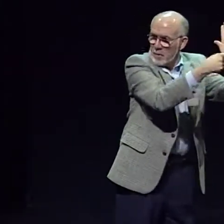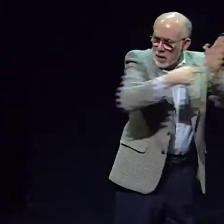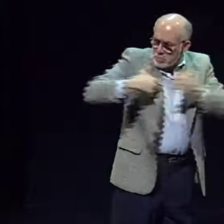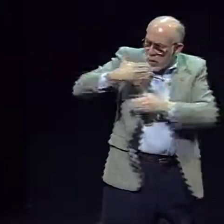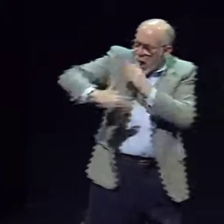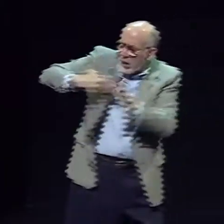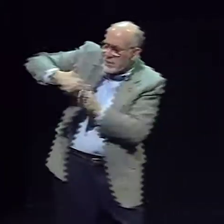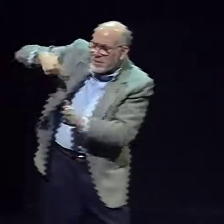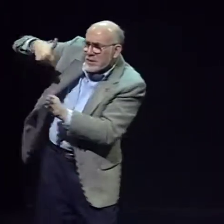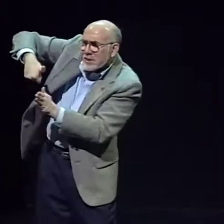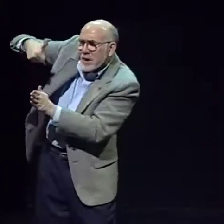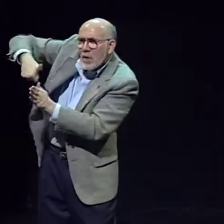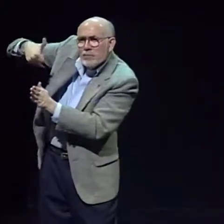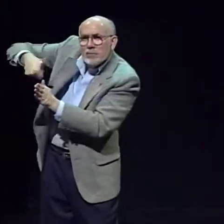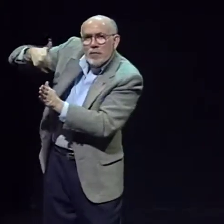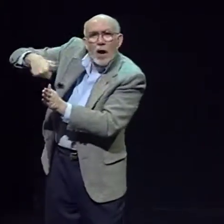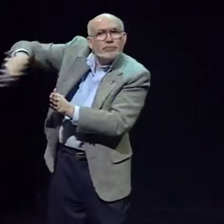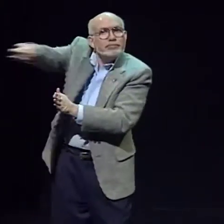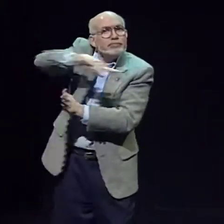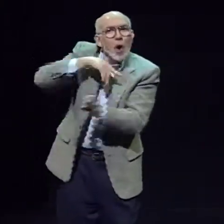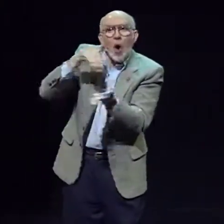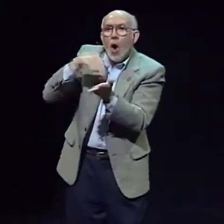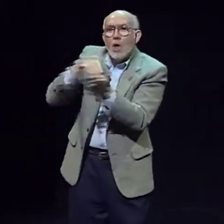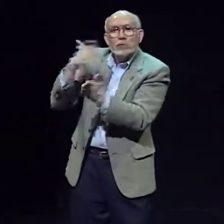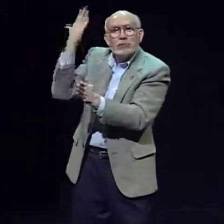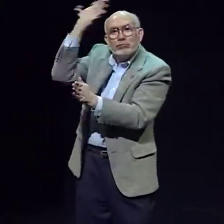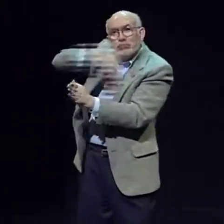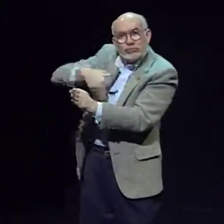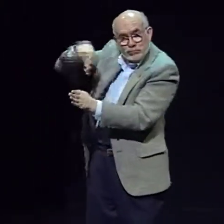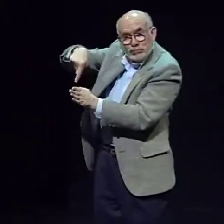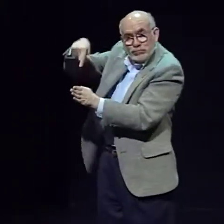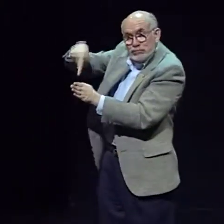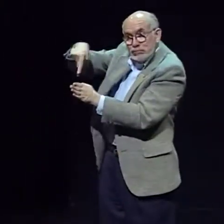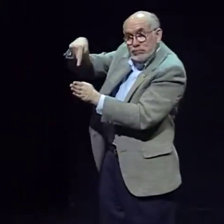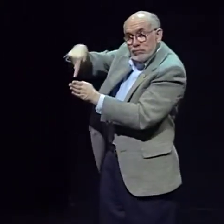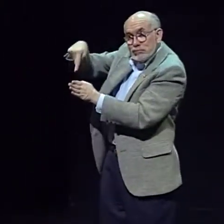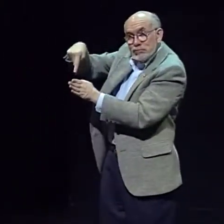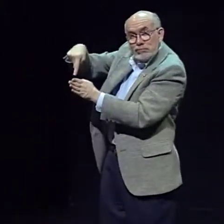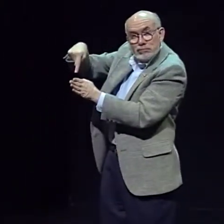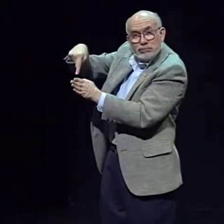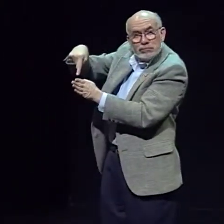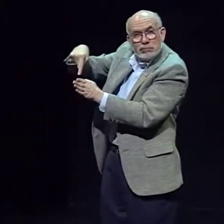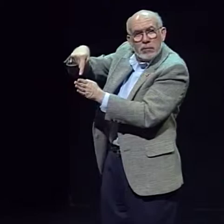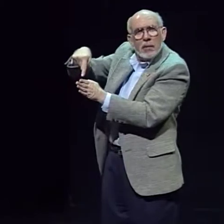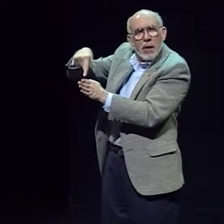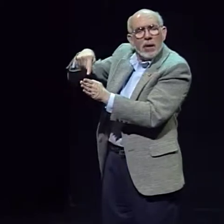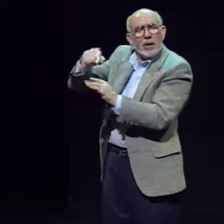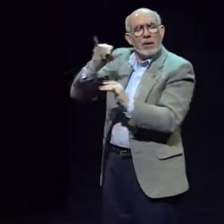BUT WHAT ABOUT THE PROCESS OF GETTING THERE? OFTENTIMES, WE DON'T CONSIDER THAT.